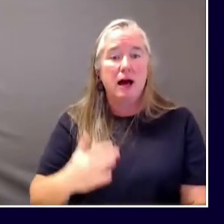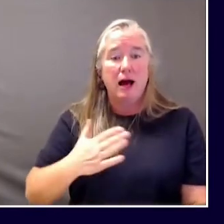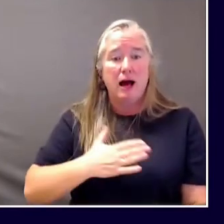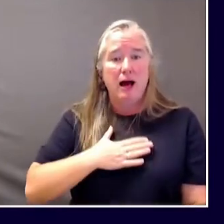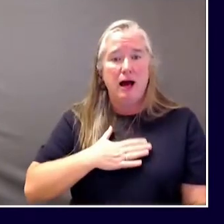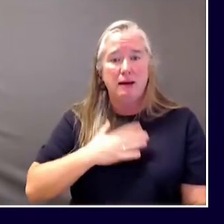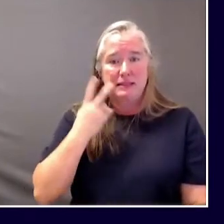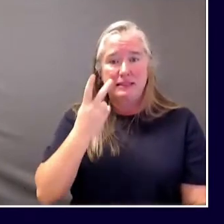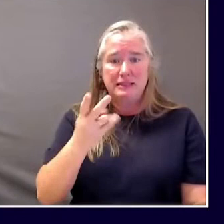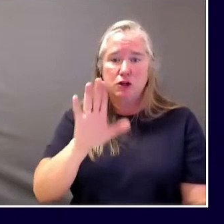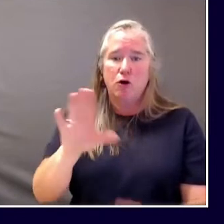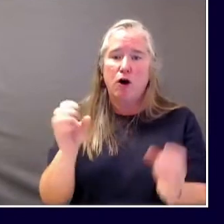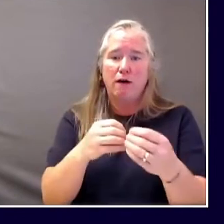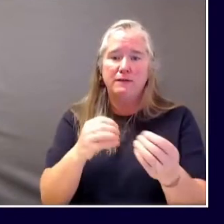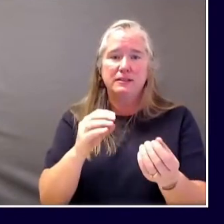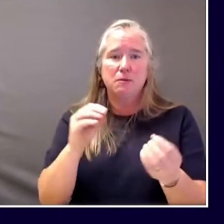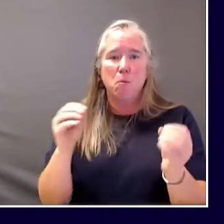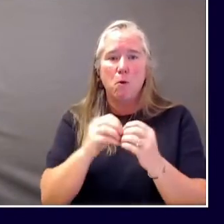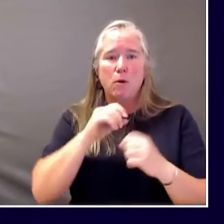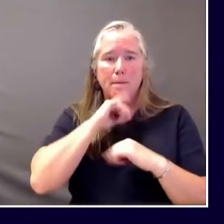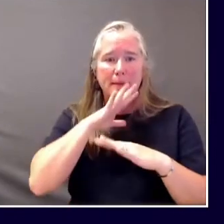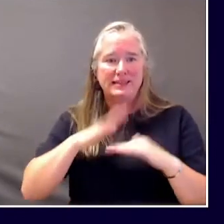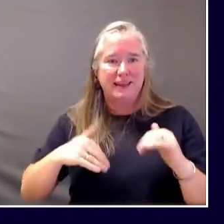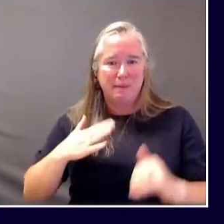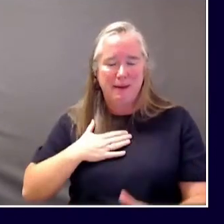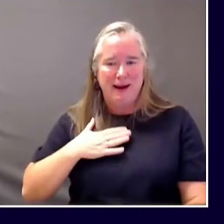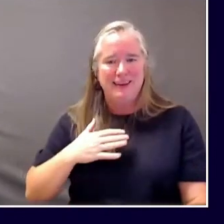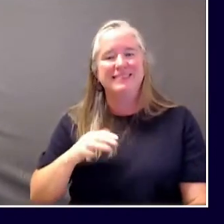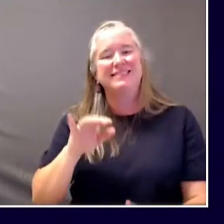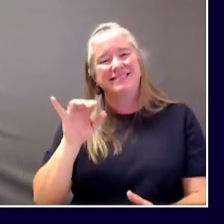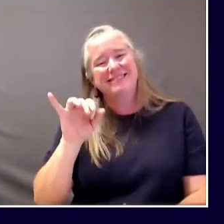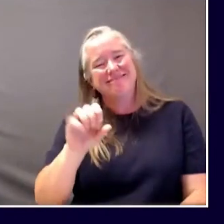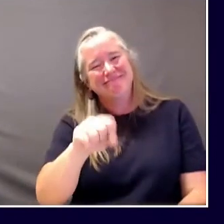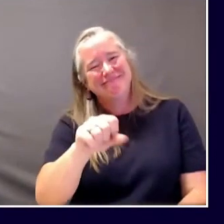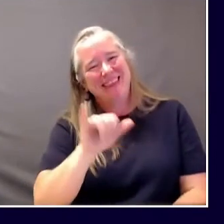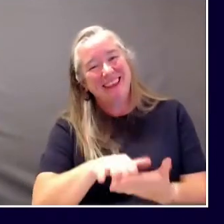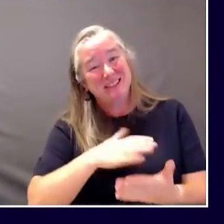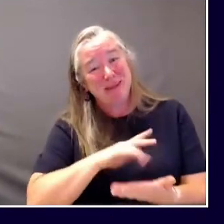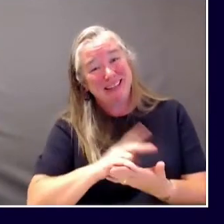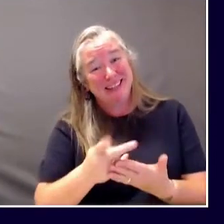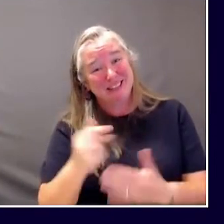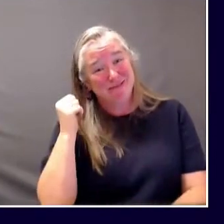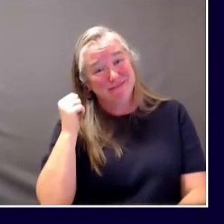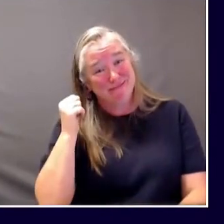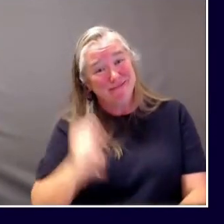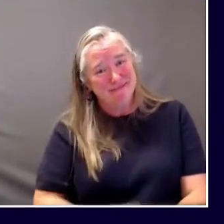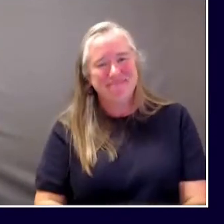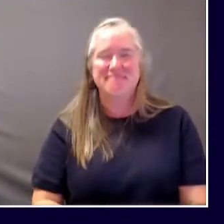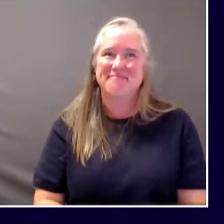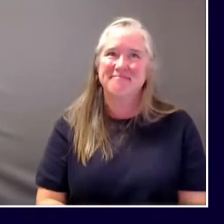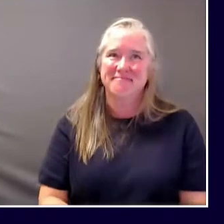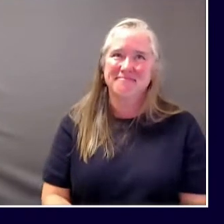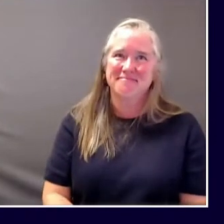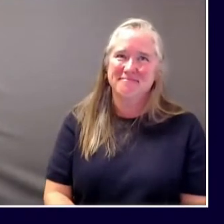office is more cluttered than mine that's my kitchen in the